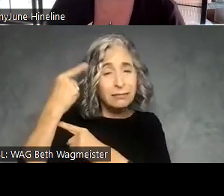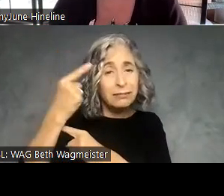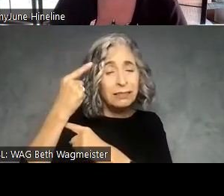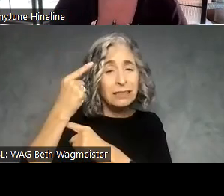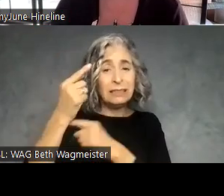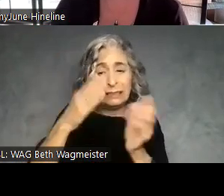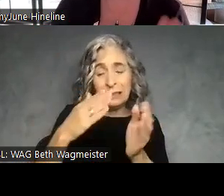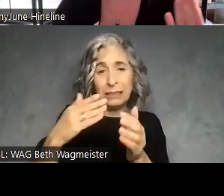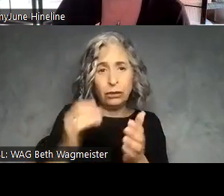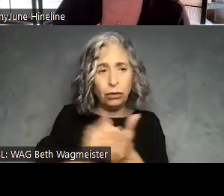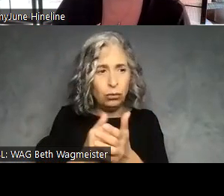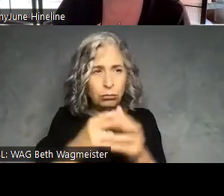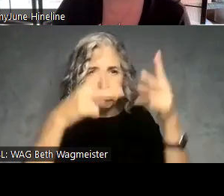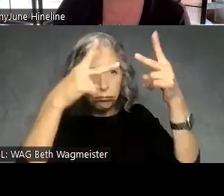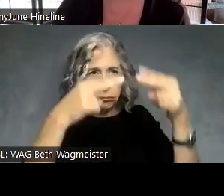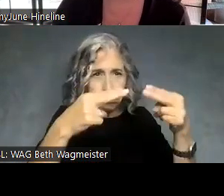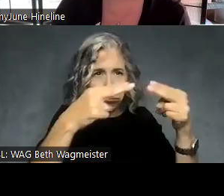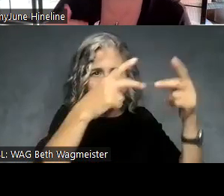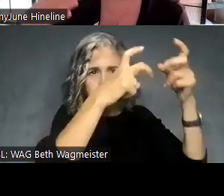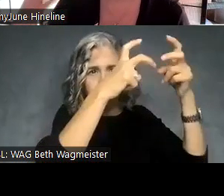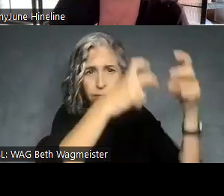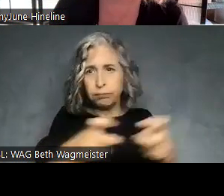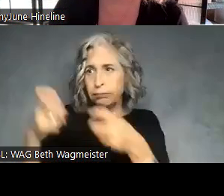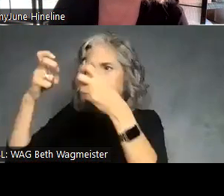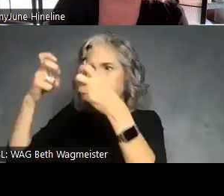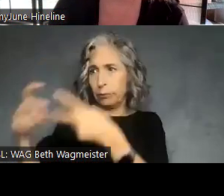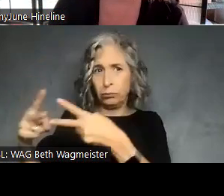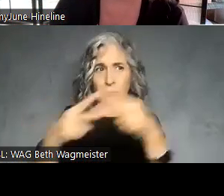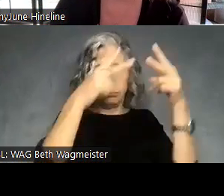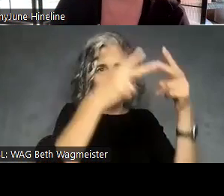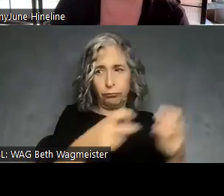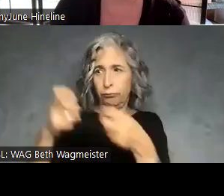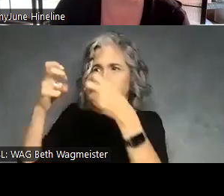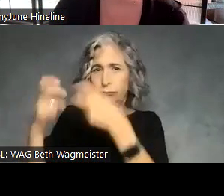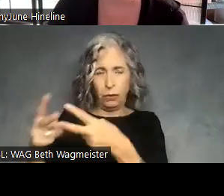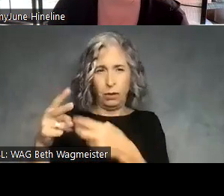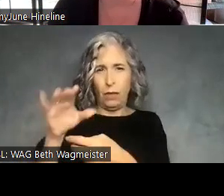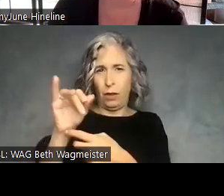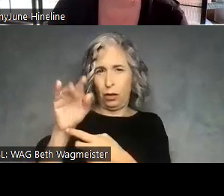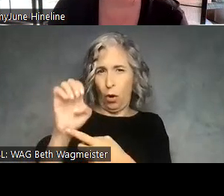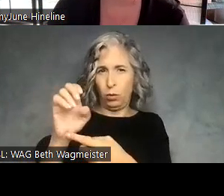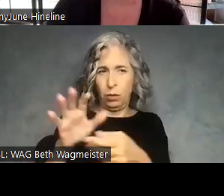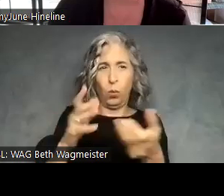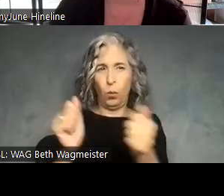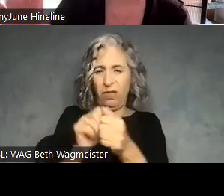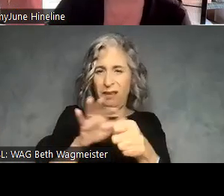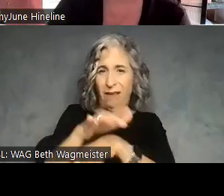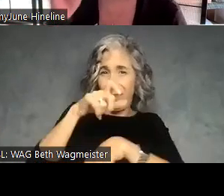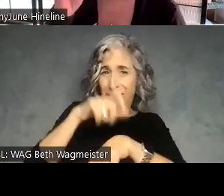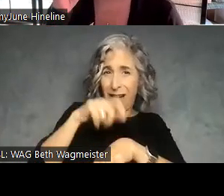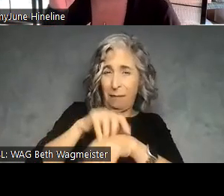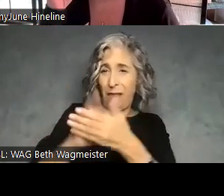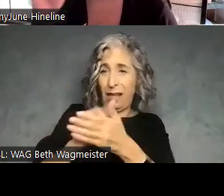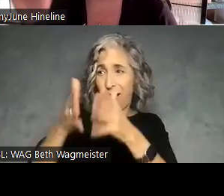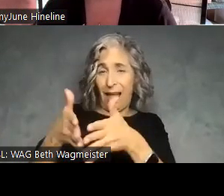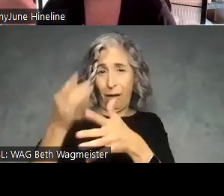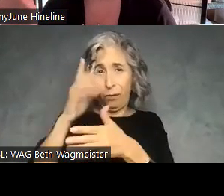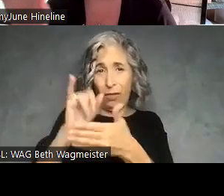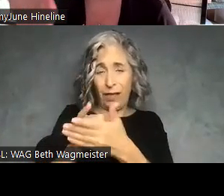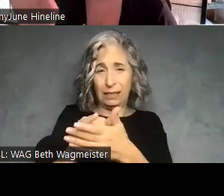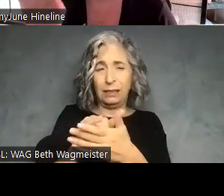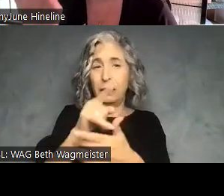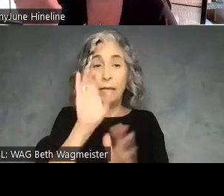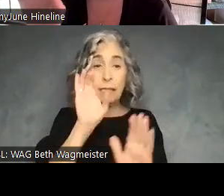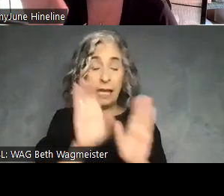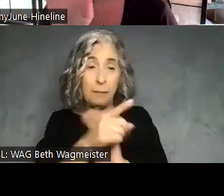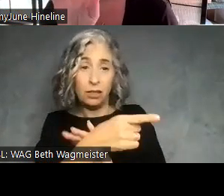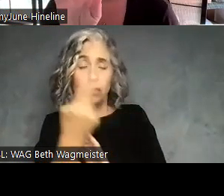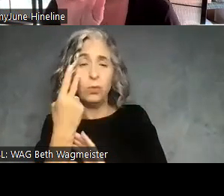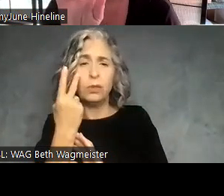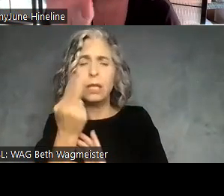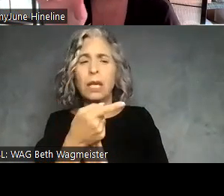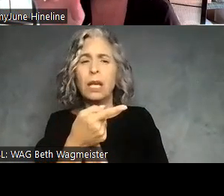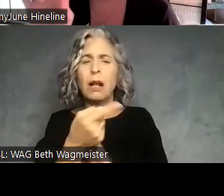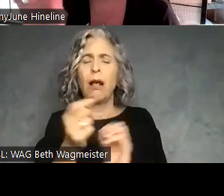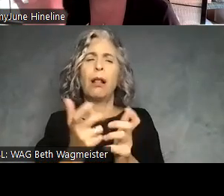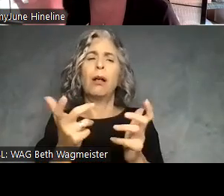see this abbreviated TOTP. This code input, you know, taking from one device to another,